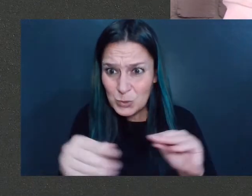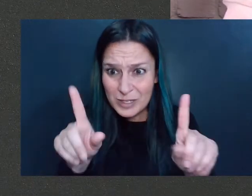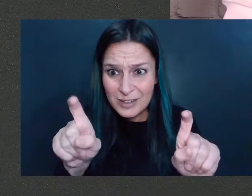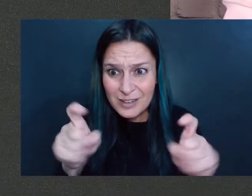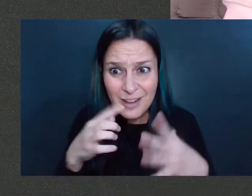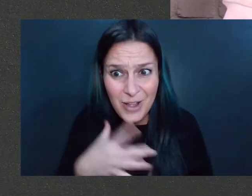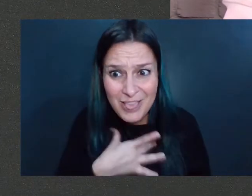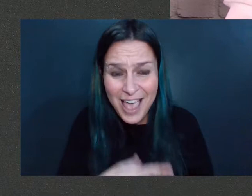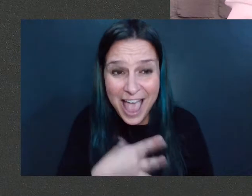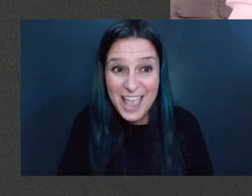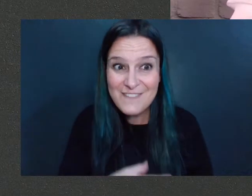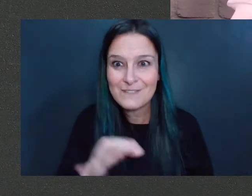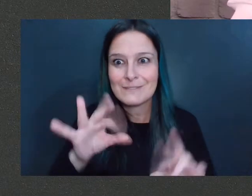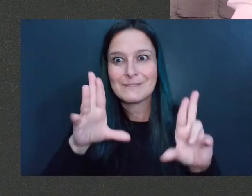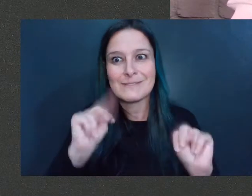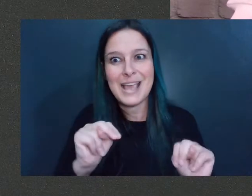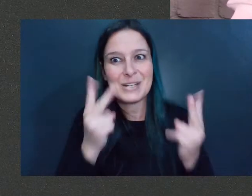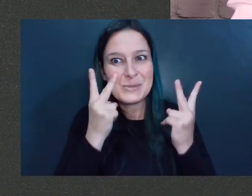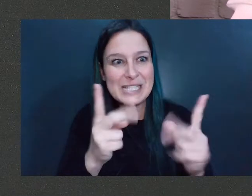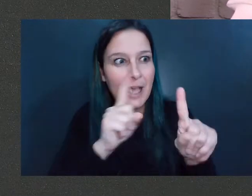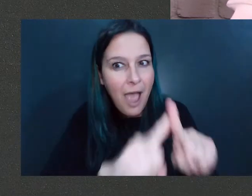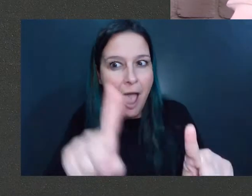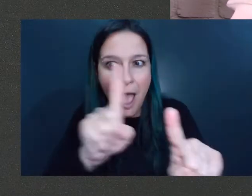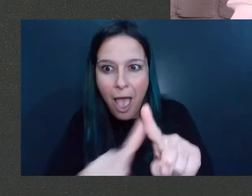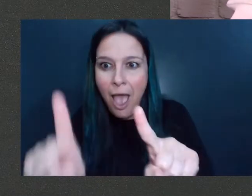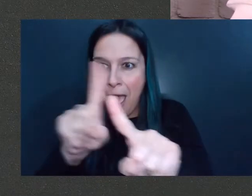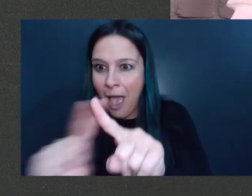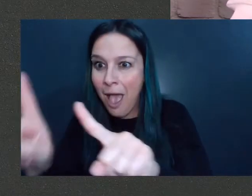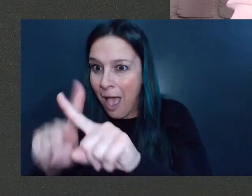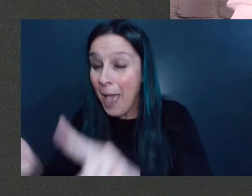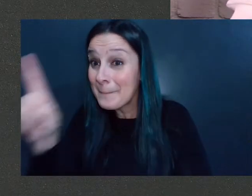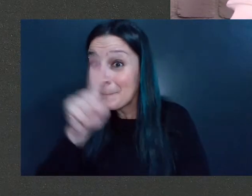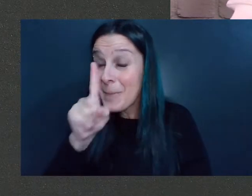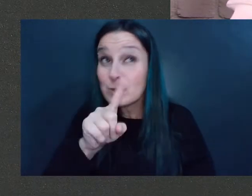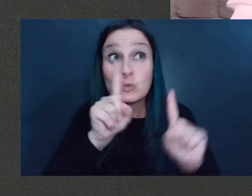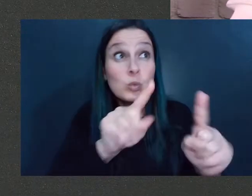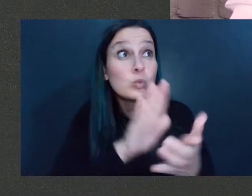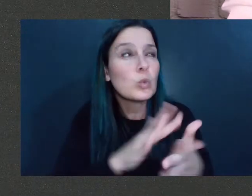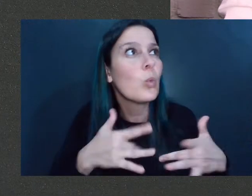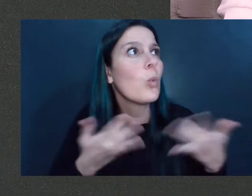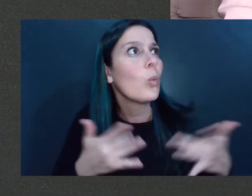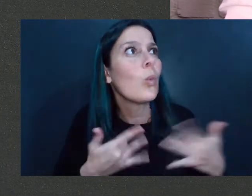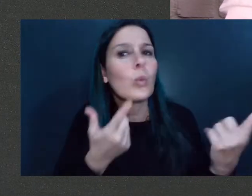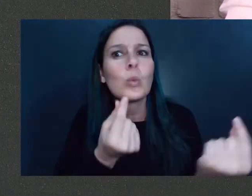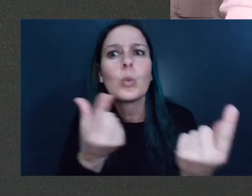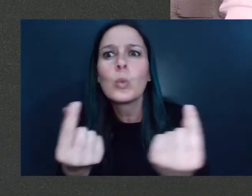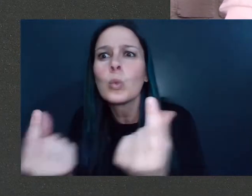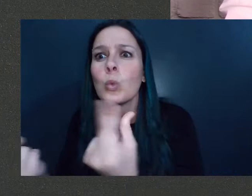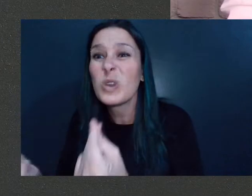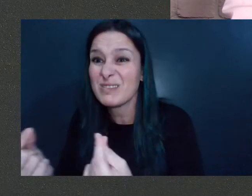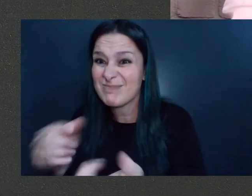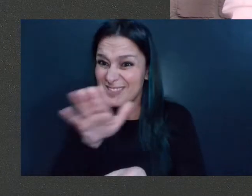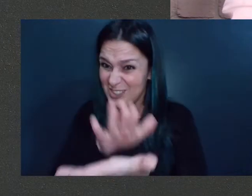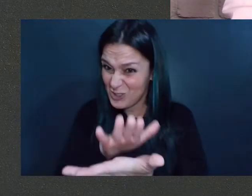It was fun to see all the exciting things that mouse did at school. School is an exciting place.